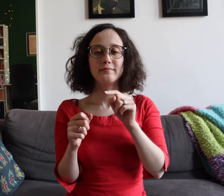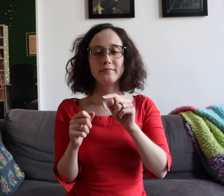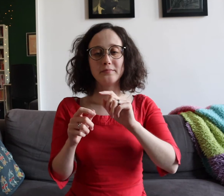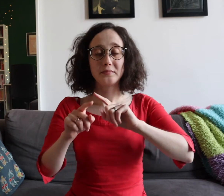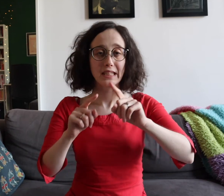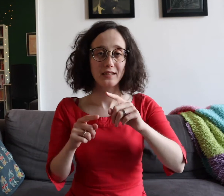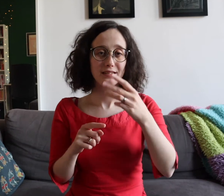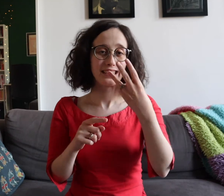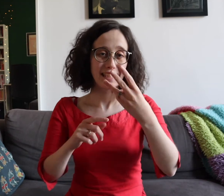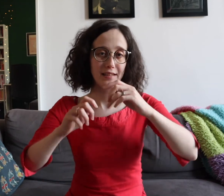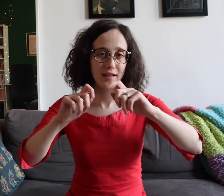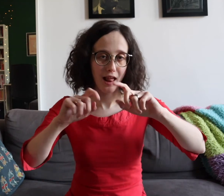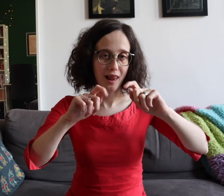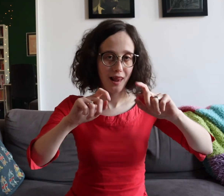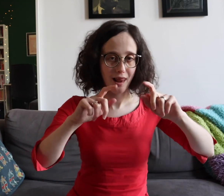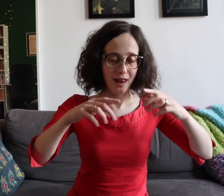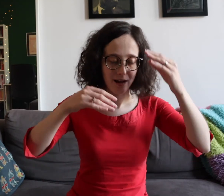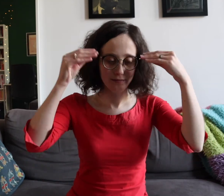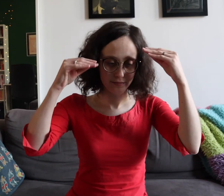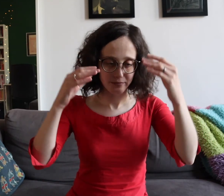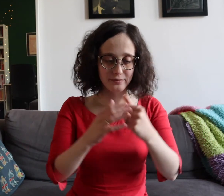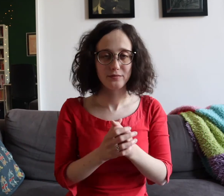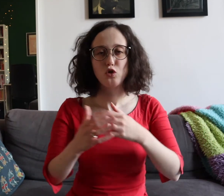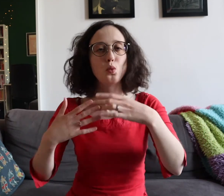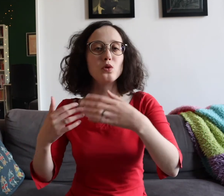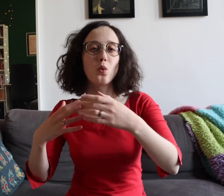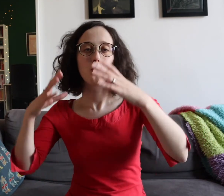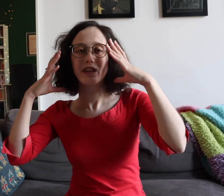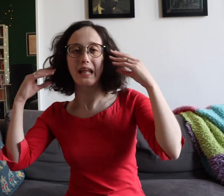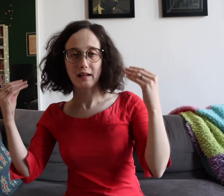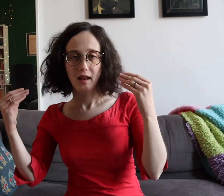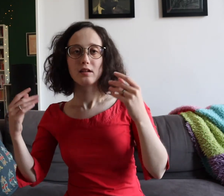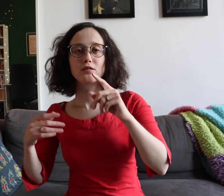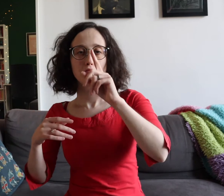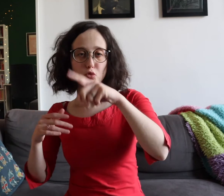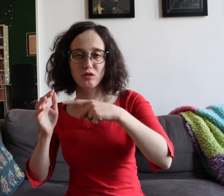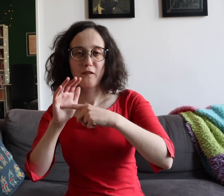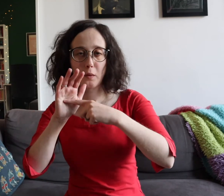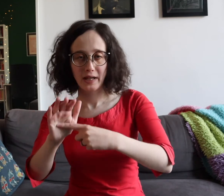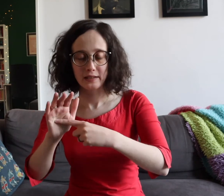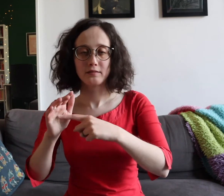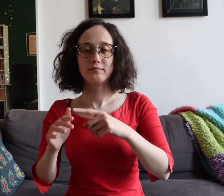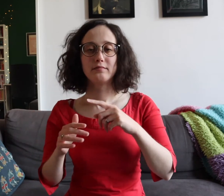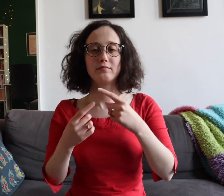You study three languages there: in any case Dutch, this is mandatory,